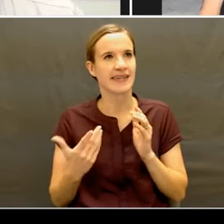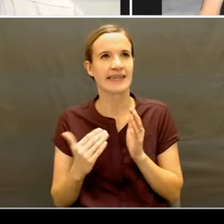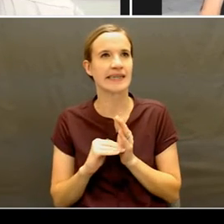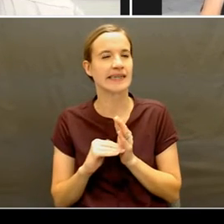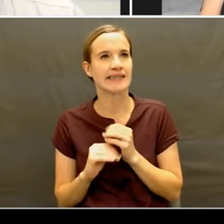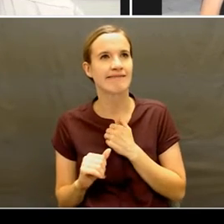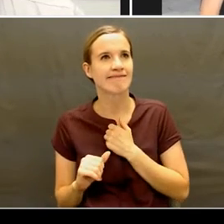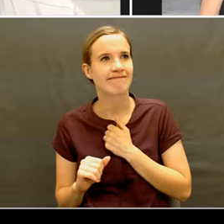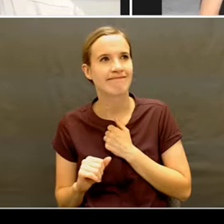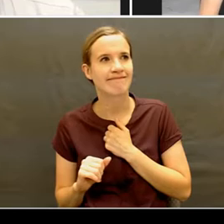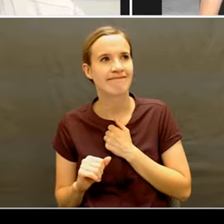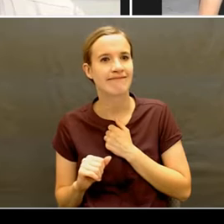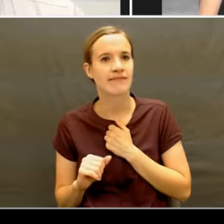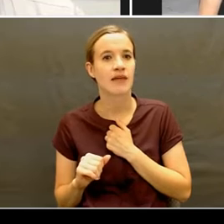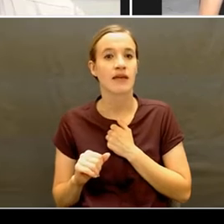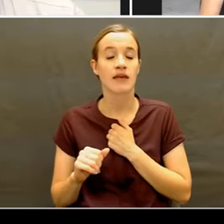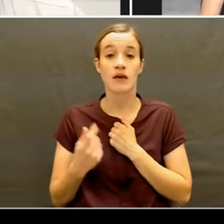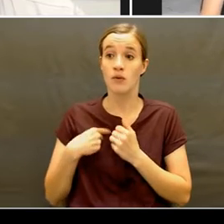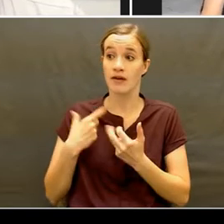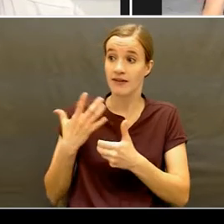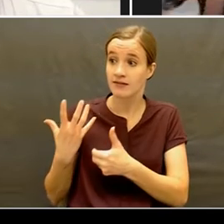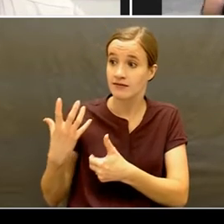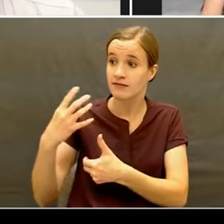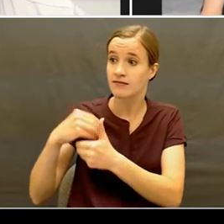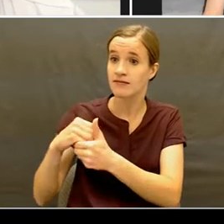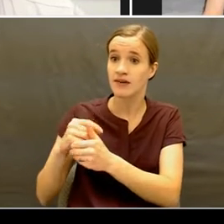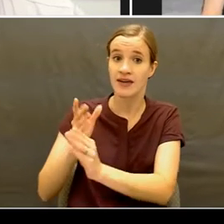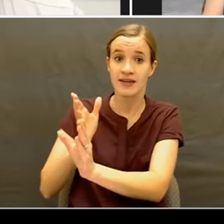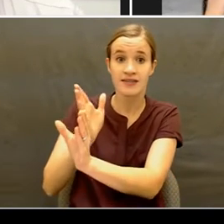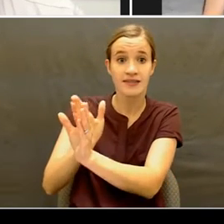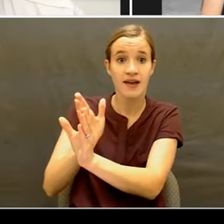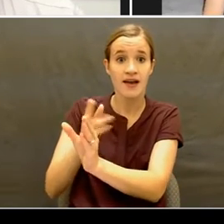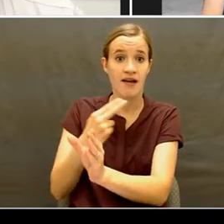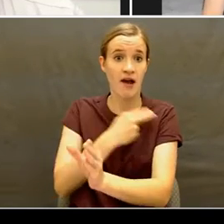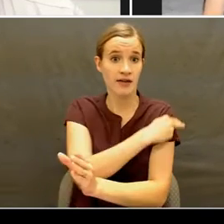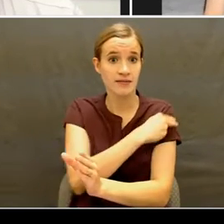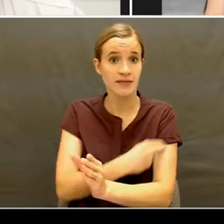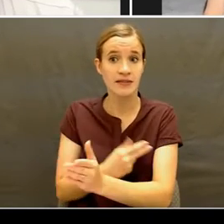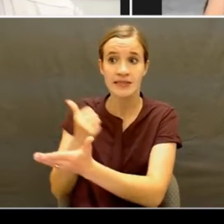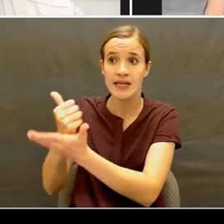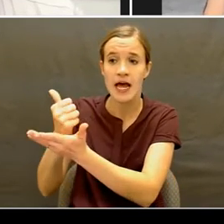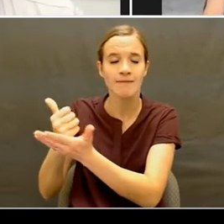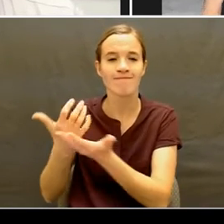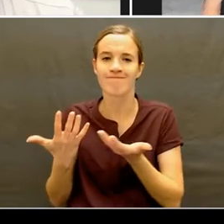psych hospitals, we want, you know, we don't have enough people and play for people to get out and